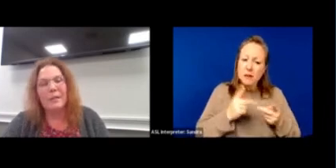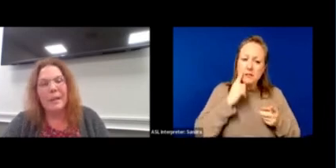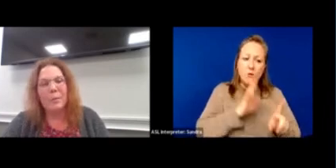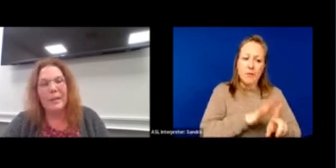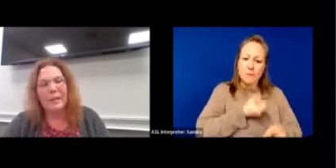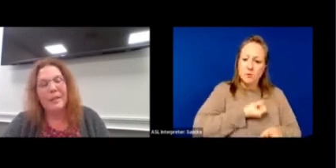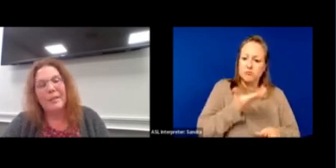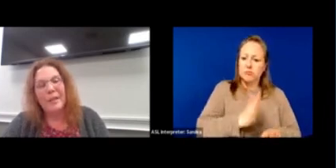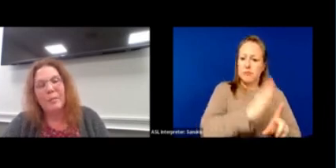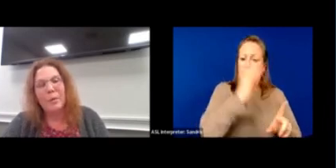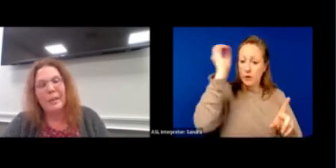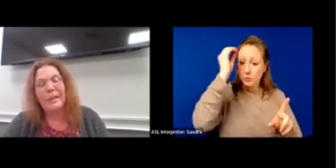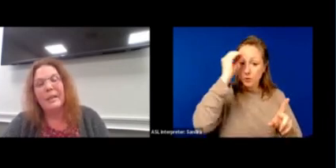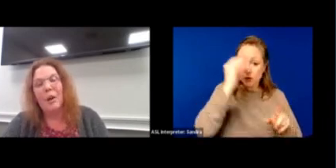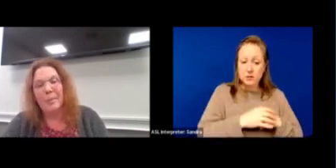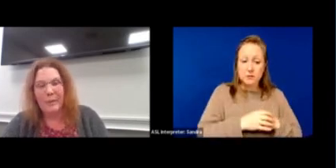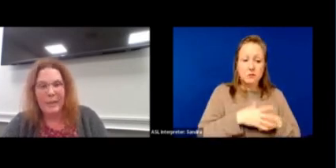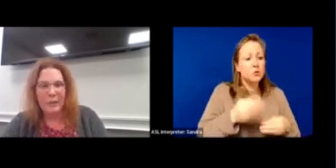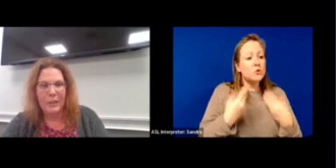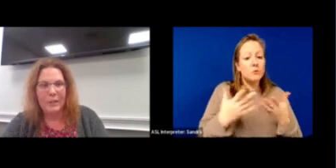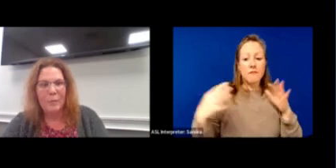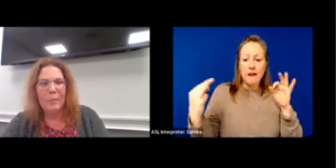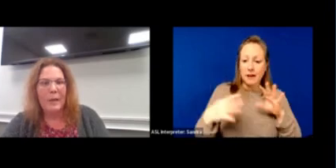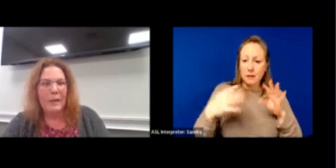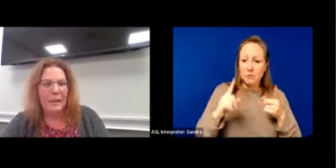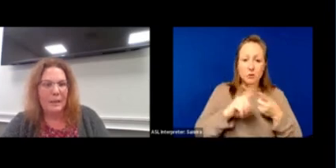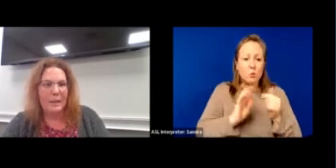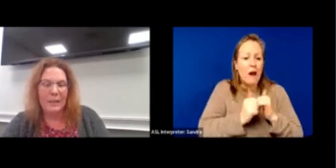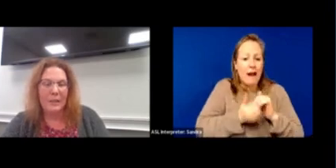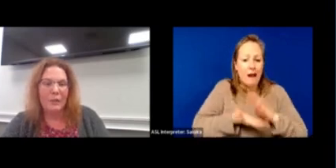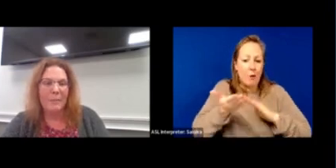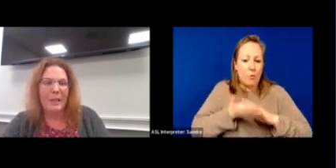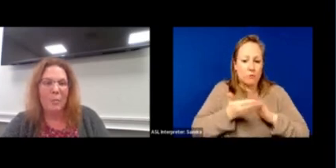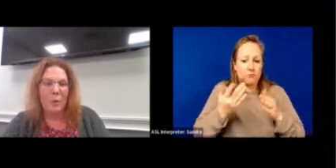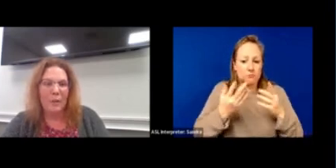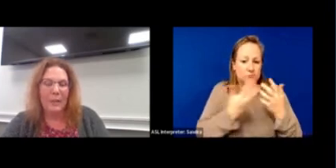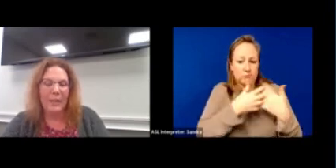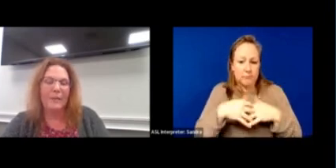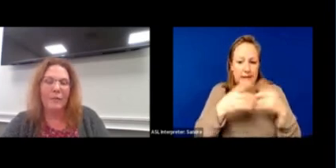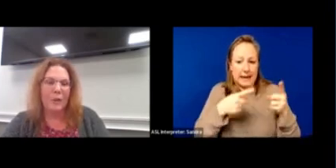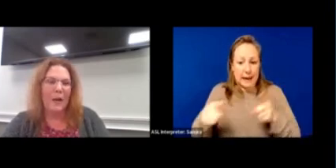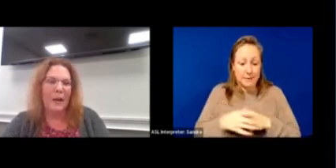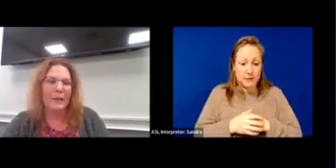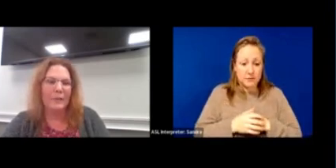they're able to even give input in the operation. It's extremely important again, for the buy in